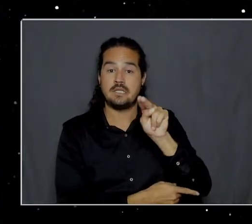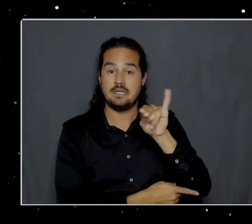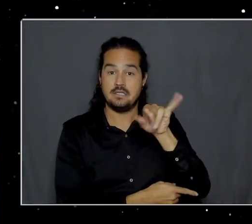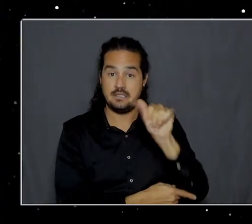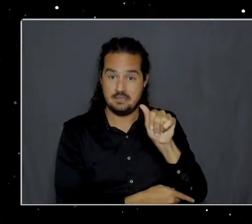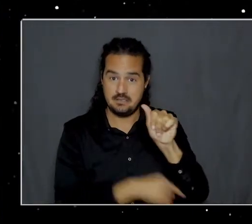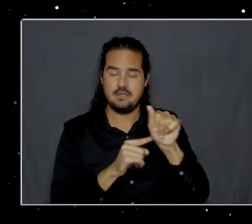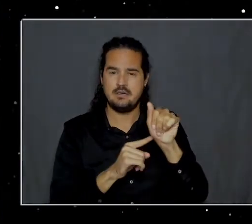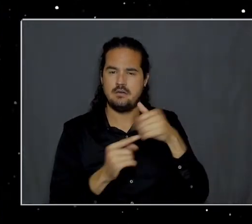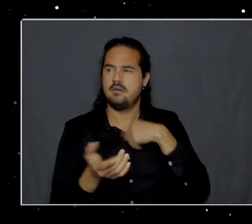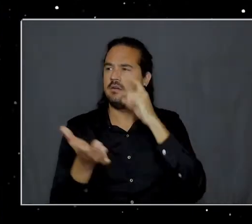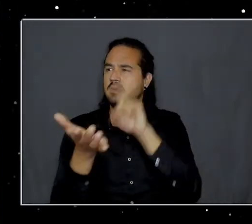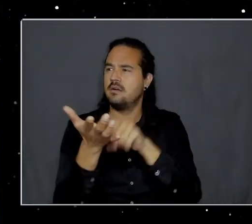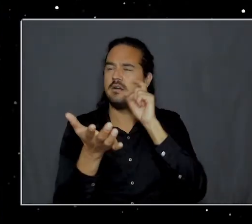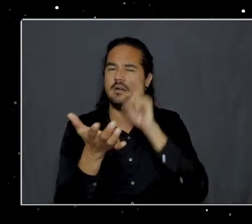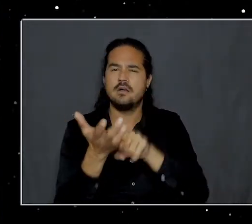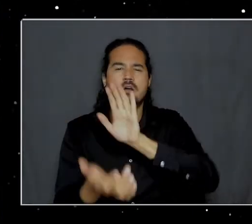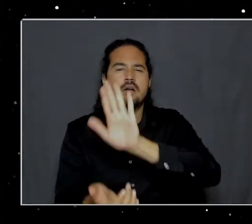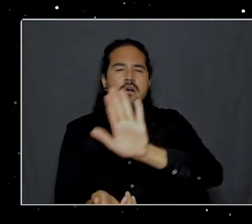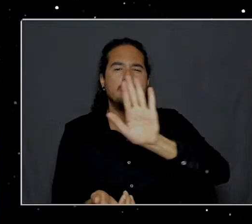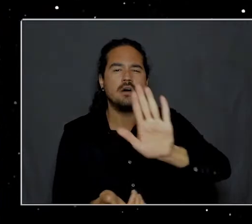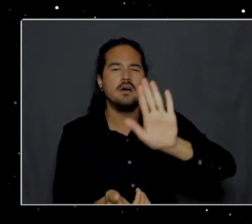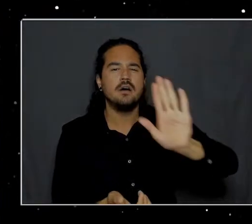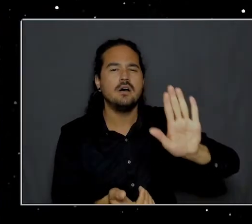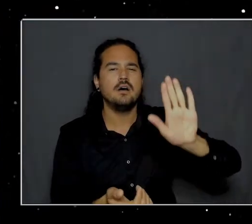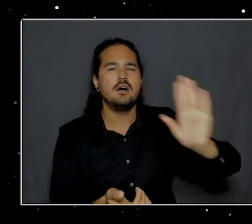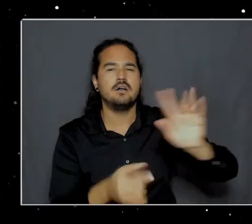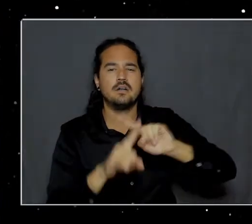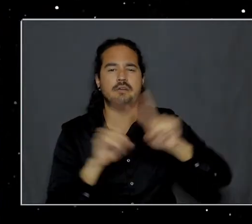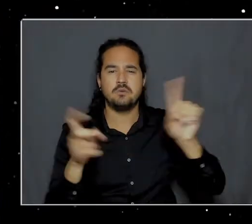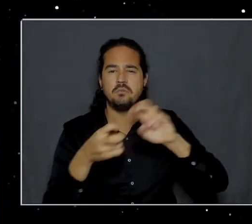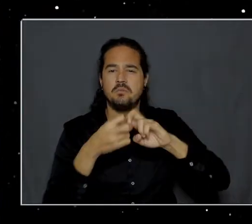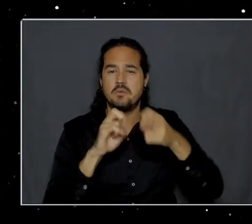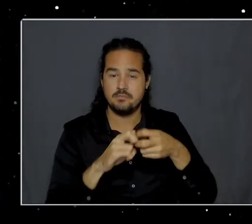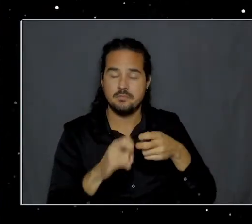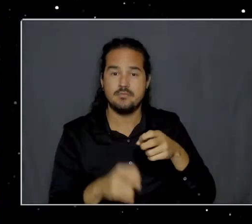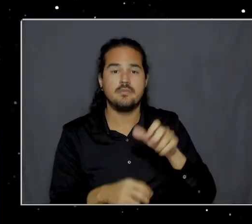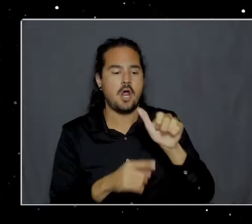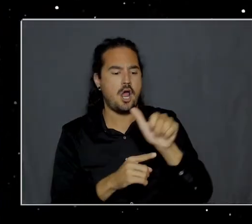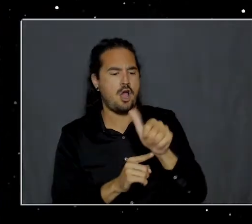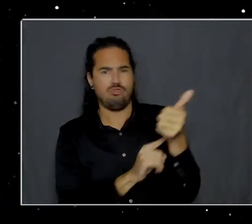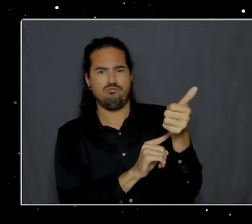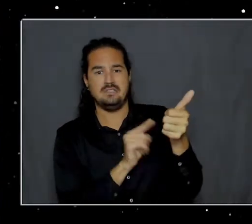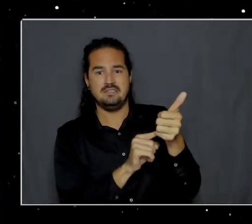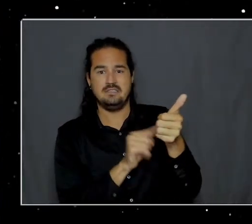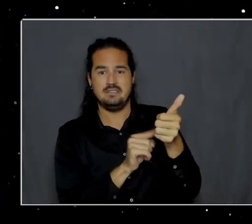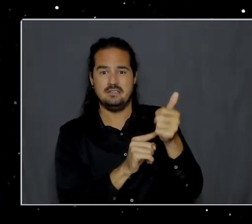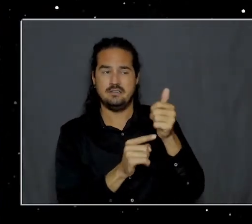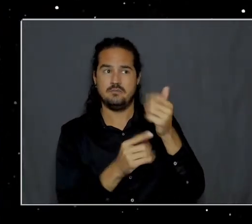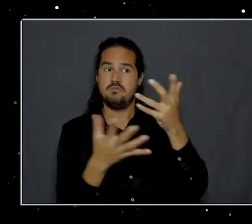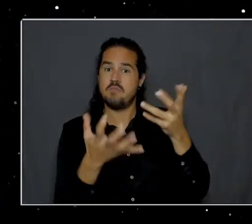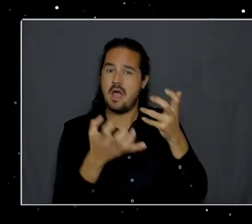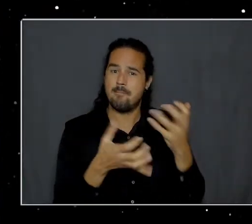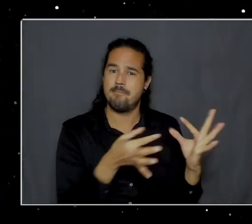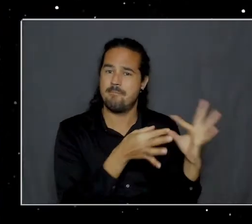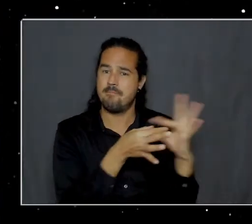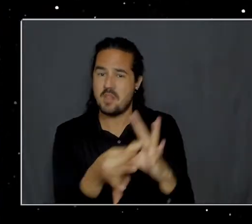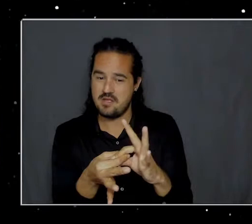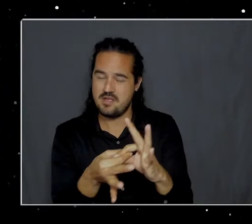EXPRESSIONS OF THAT. AND IT JUST OCCURRED TO ME THAT THIS PROBLEM OF BEING OTHERED,